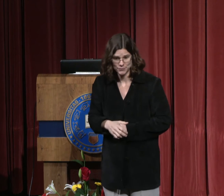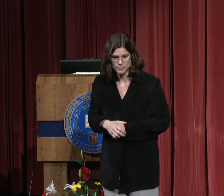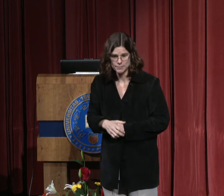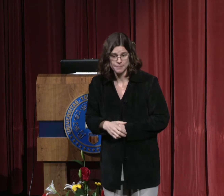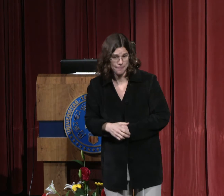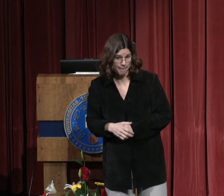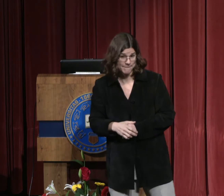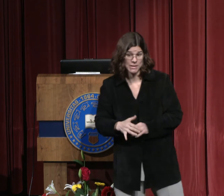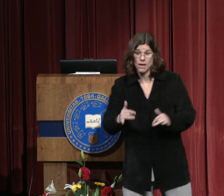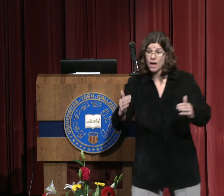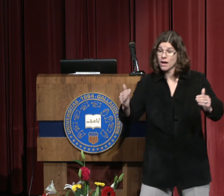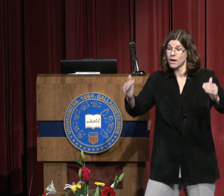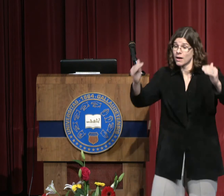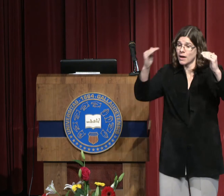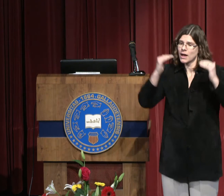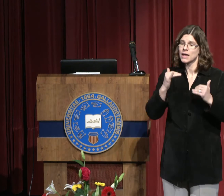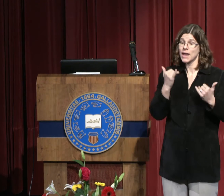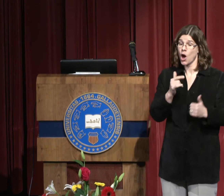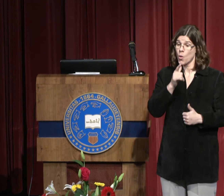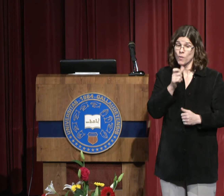Meanwhile, in Bering Head, New Zealand Dr. Manning's father, Martin Manning is also measured CO2 in the atmosphere.